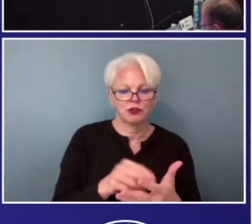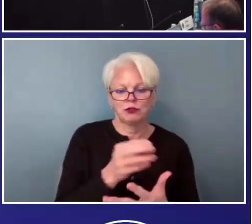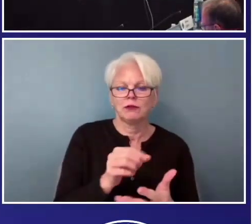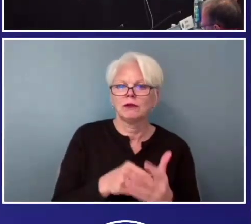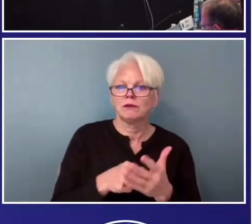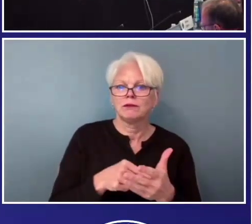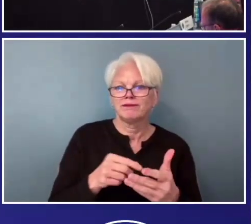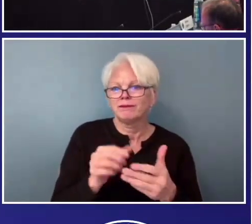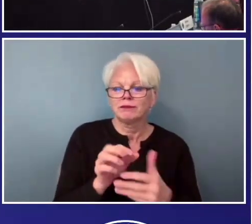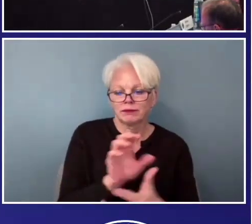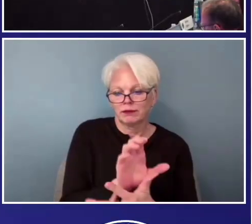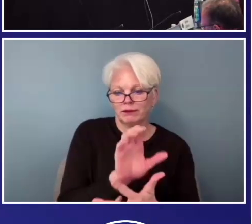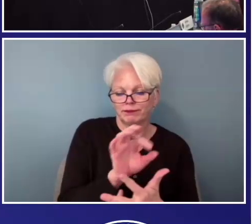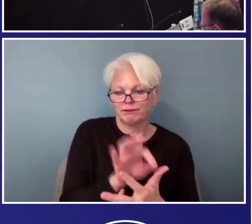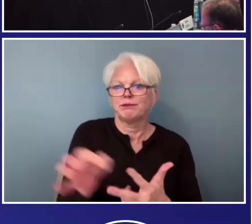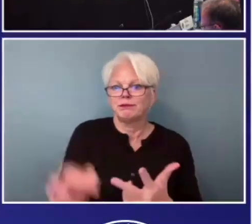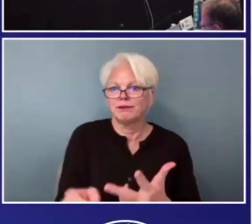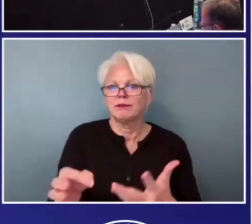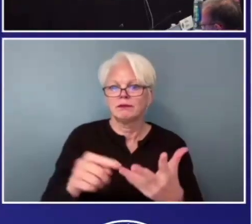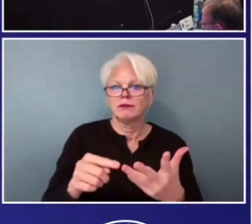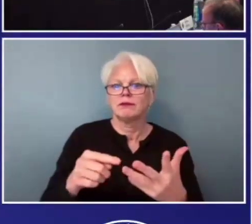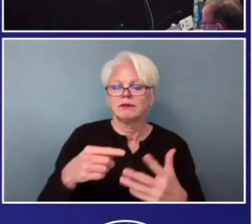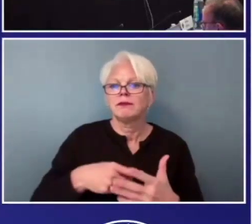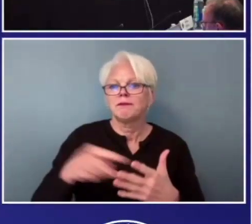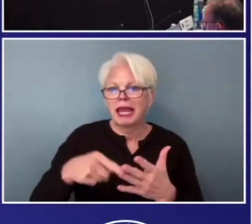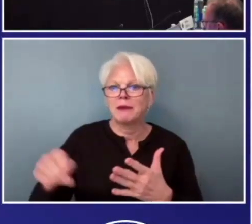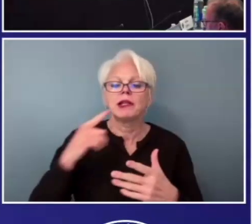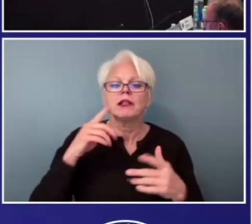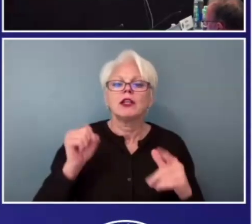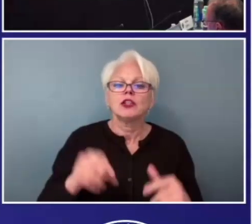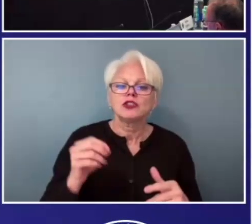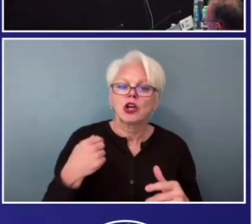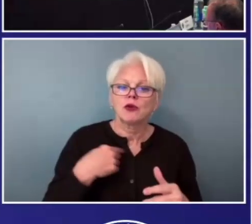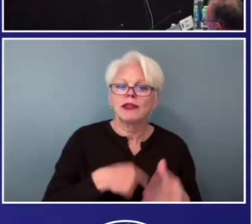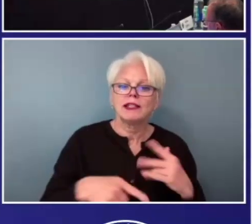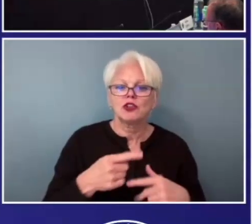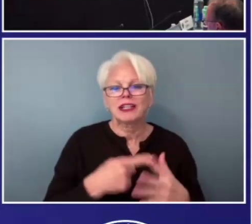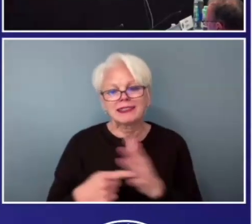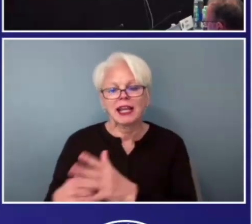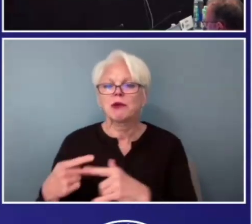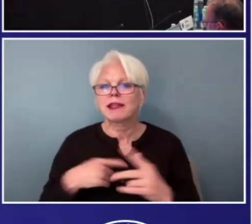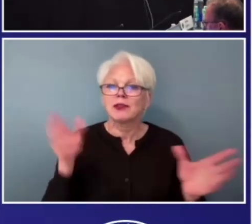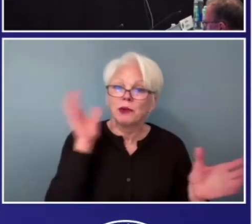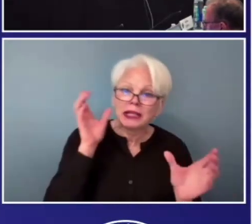some examples of many, where we listened and we made concessions in order to come to consensus as a